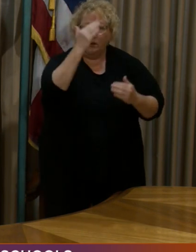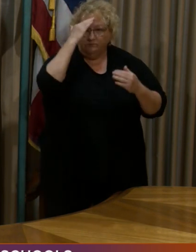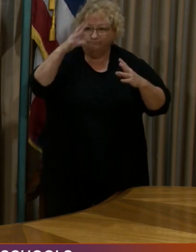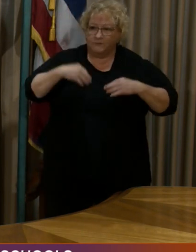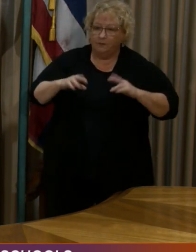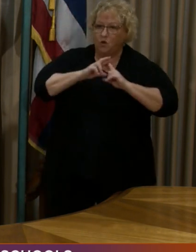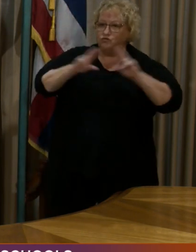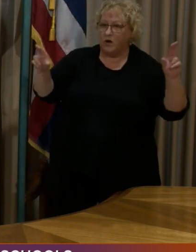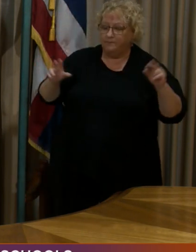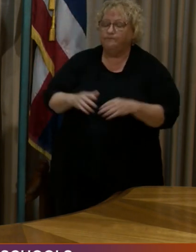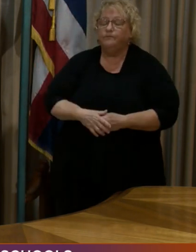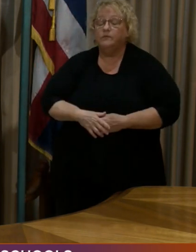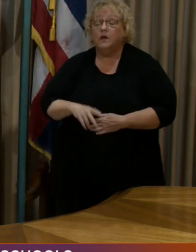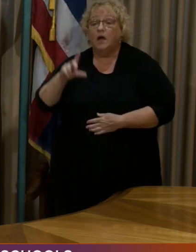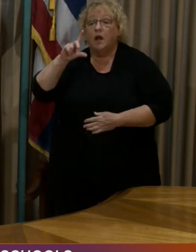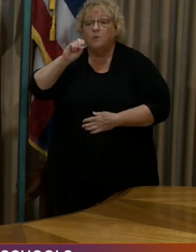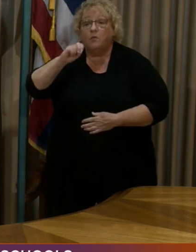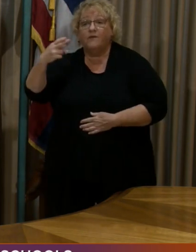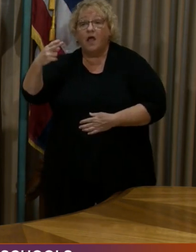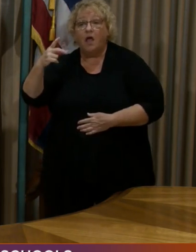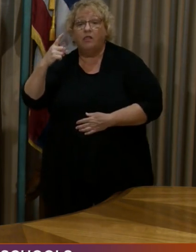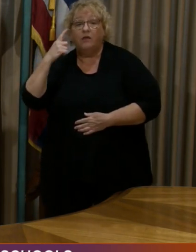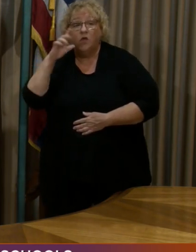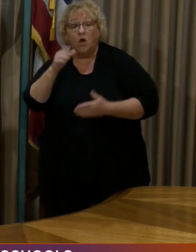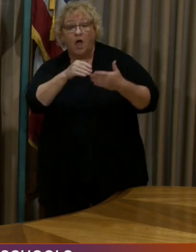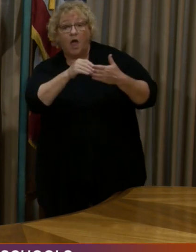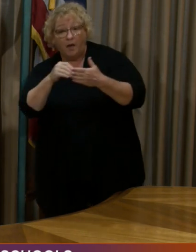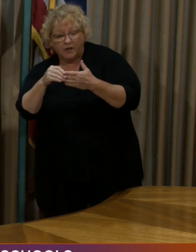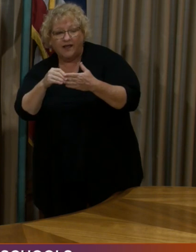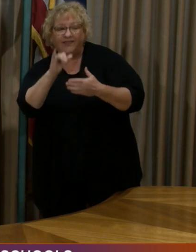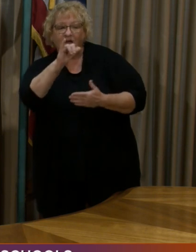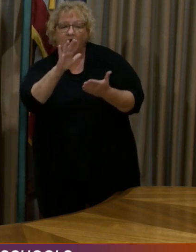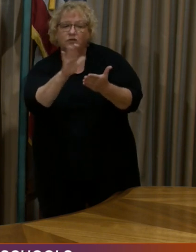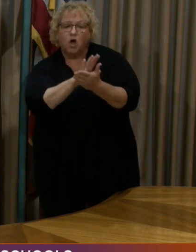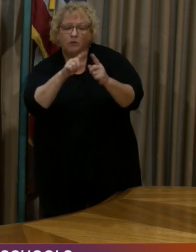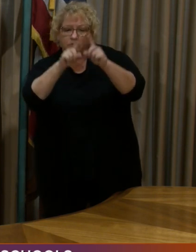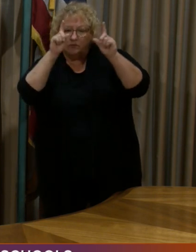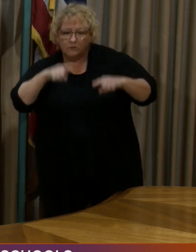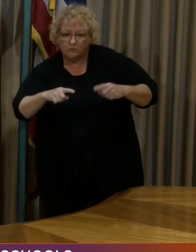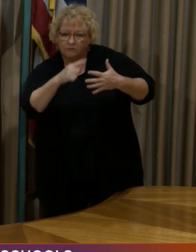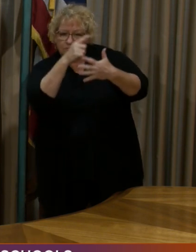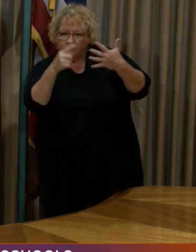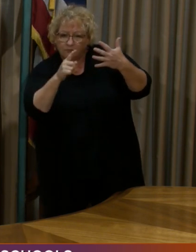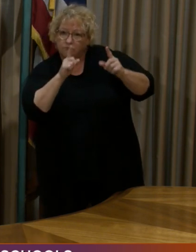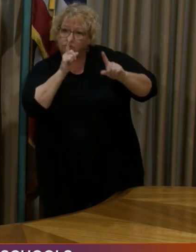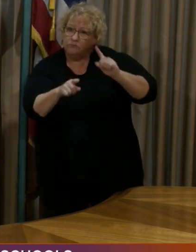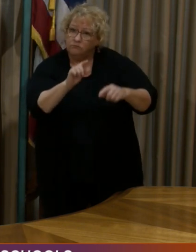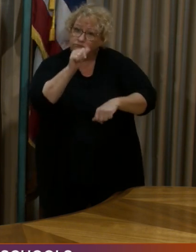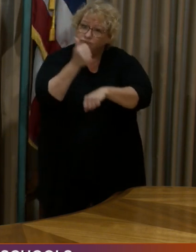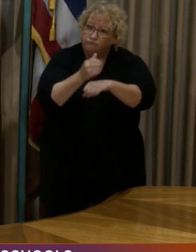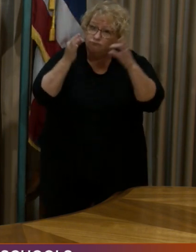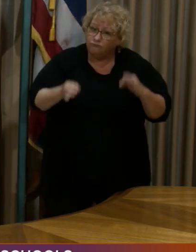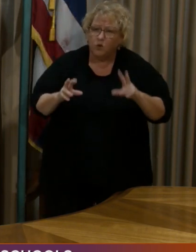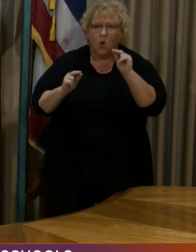GAUGE AND DETERMINE THE READINESS OF EACH SCHOOL COMPLEX THE THE HAWAII DEPARTMENT OF HEALTH GUIDANCE FOR SCHOOLS IS A